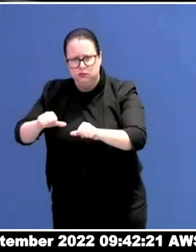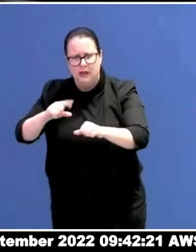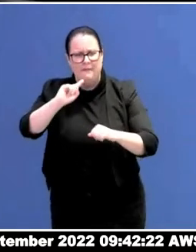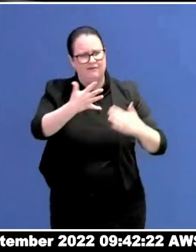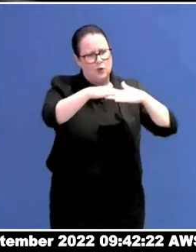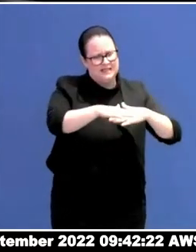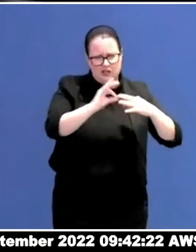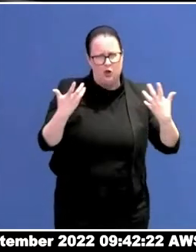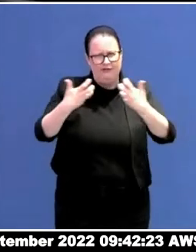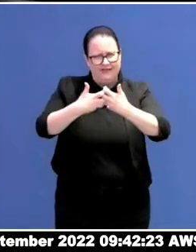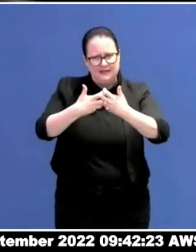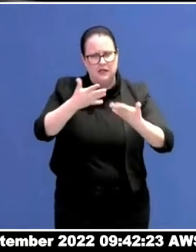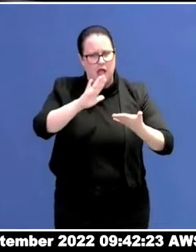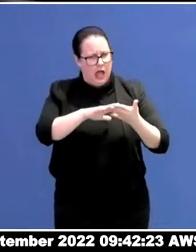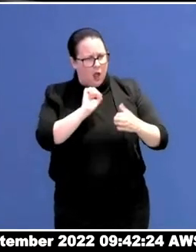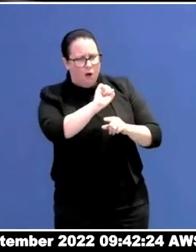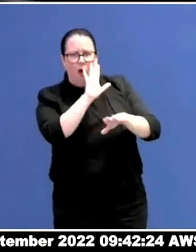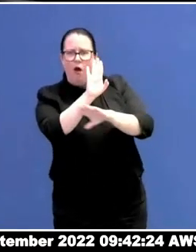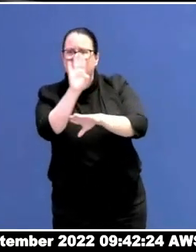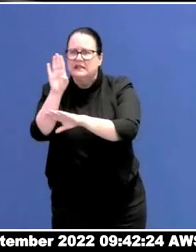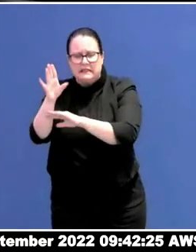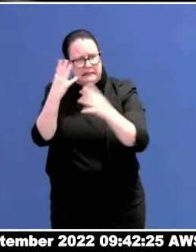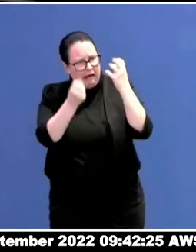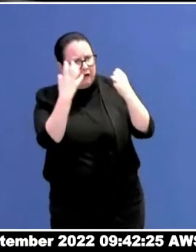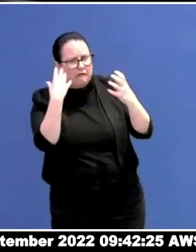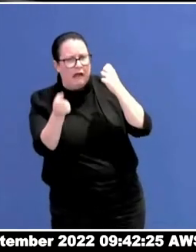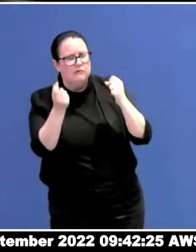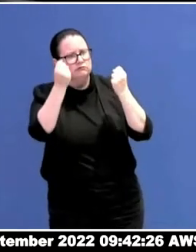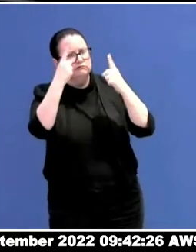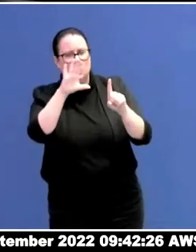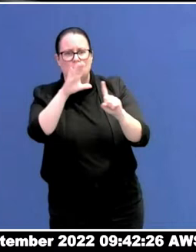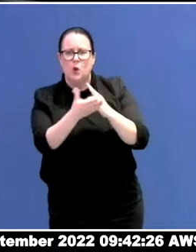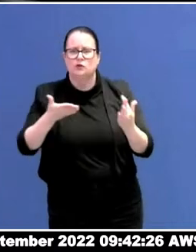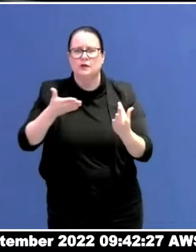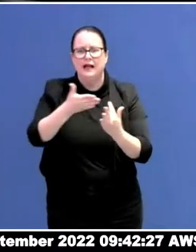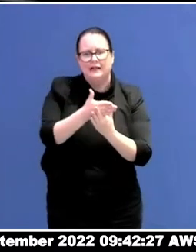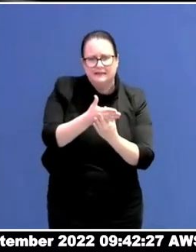implement First Nations Deaf principles relating to cultural access within the legal